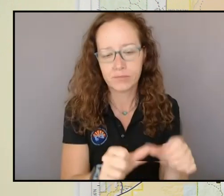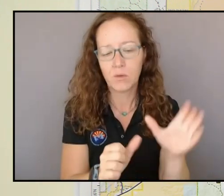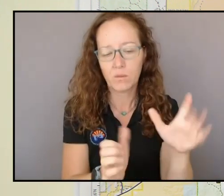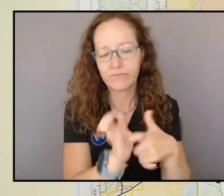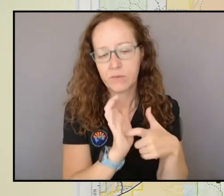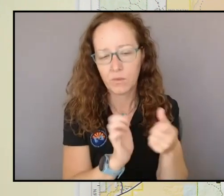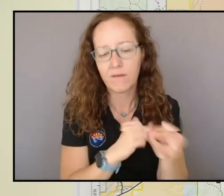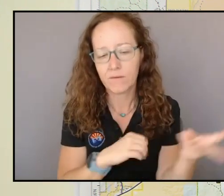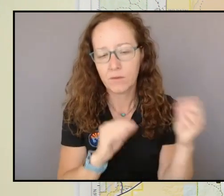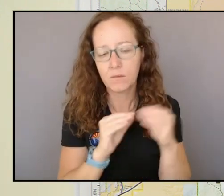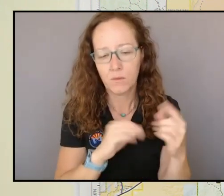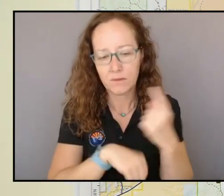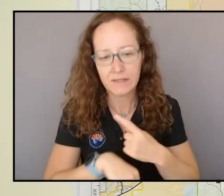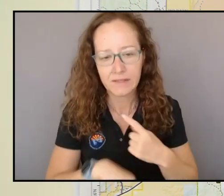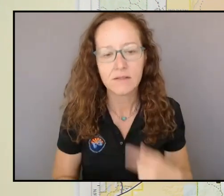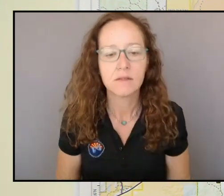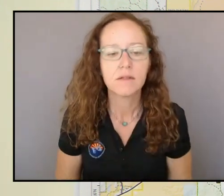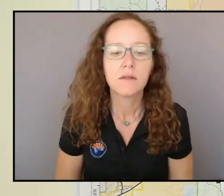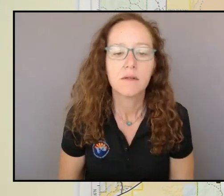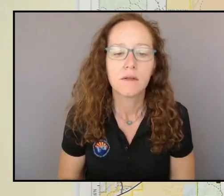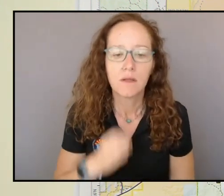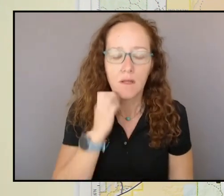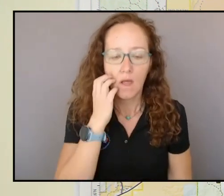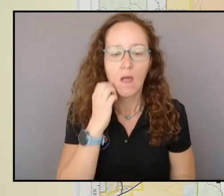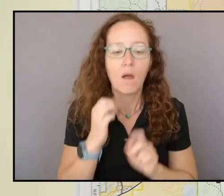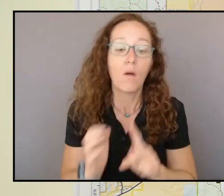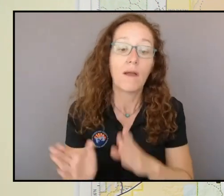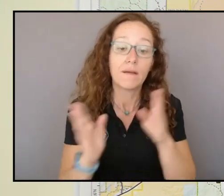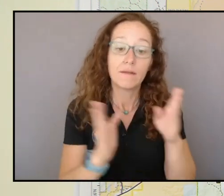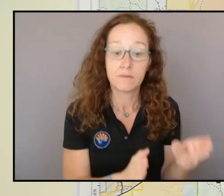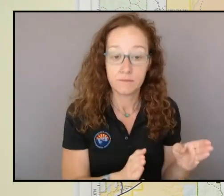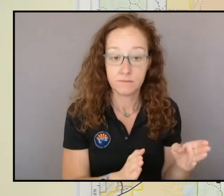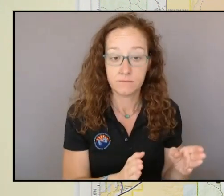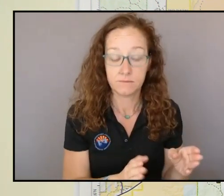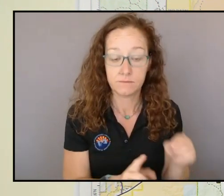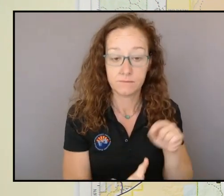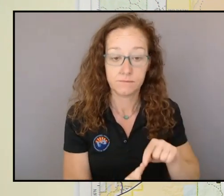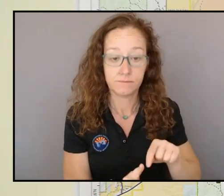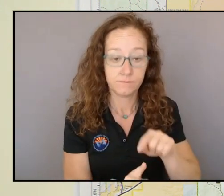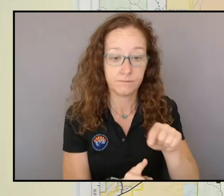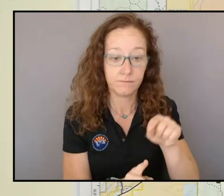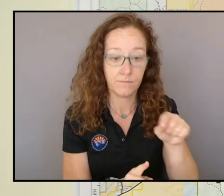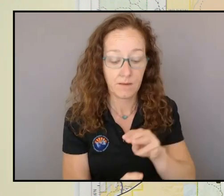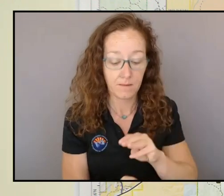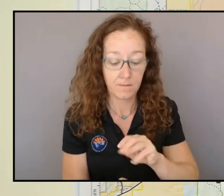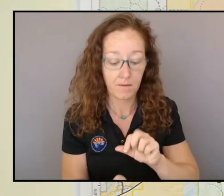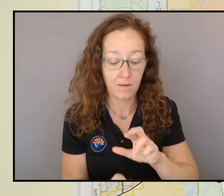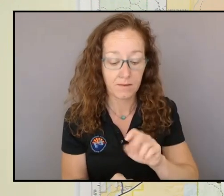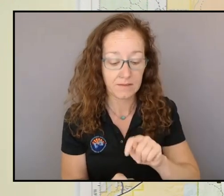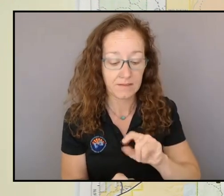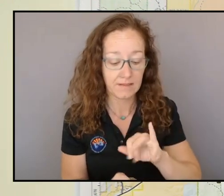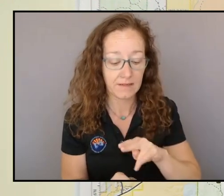around here to the northern end of above Martinez Pond, they're also-- the dozers that we're working in here,